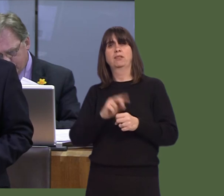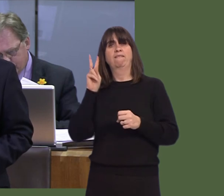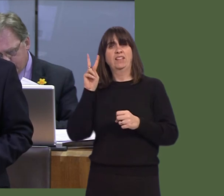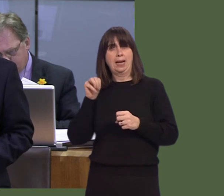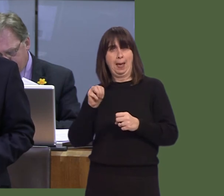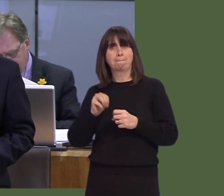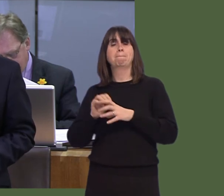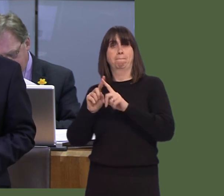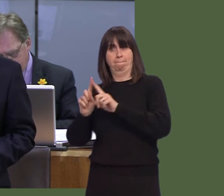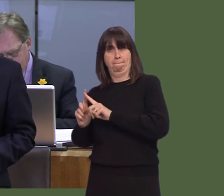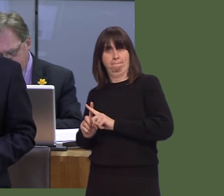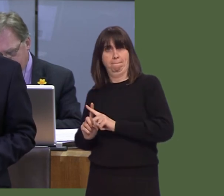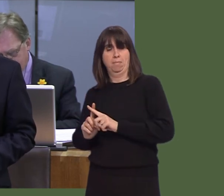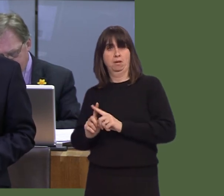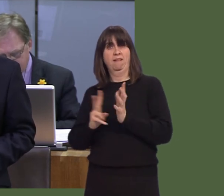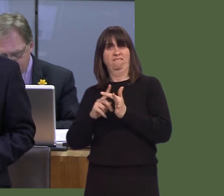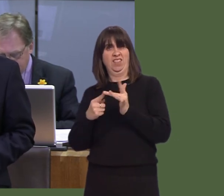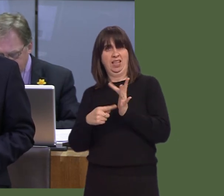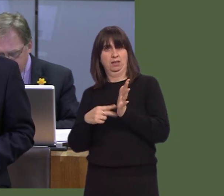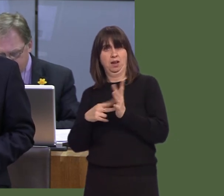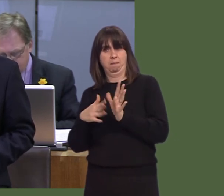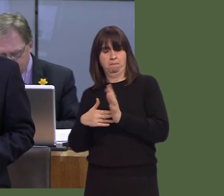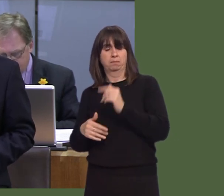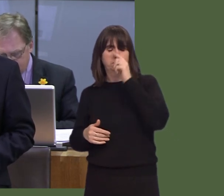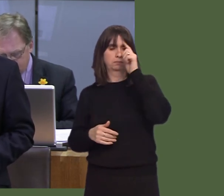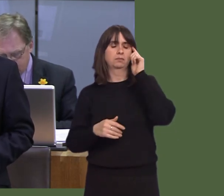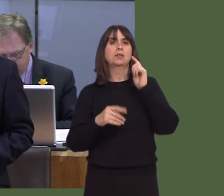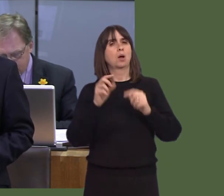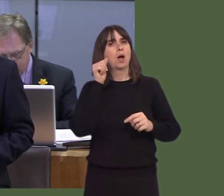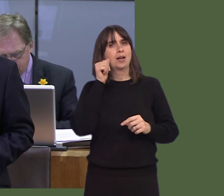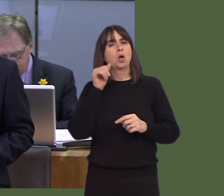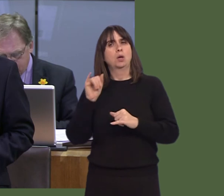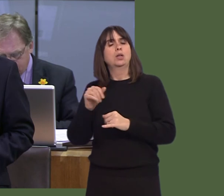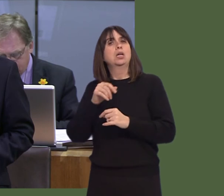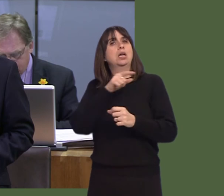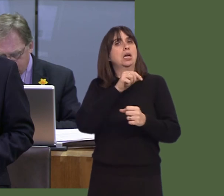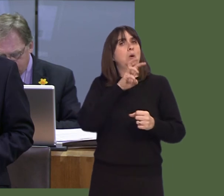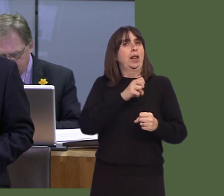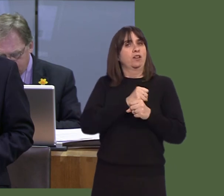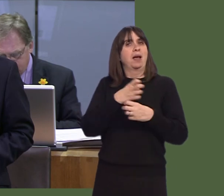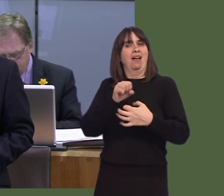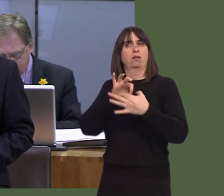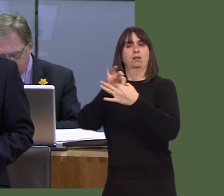This brings the total amount invested to £3.8 billion. First Minister, as you witnessed yourself when you formally opened Islwyn High School, the